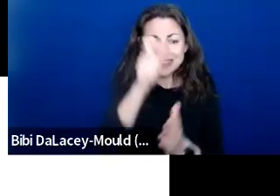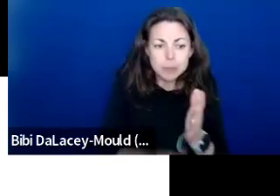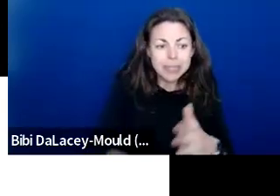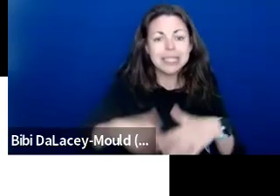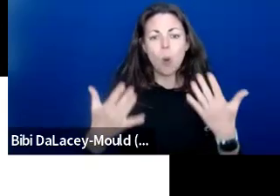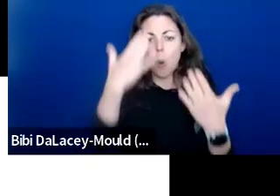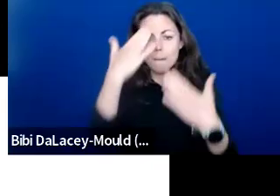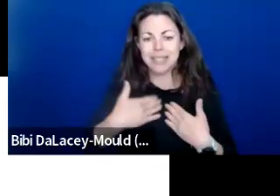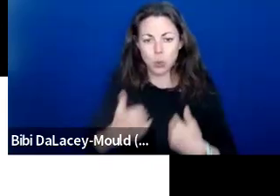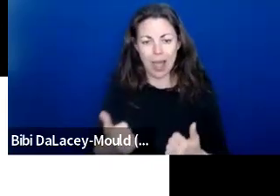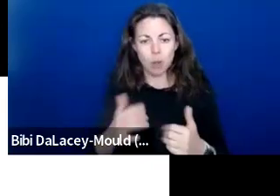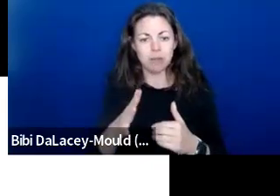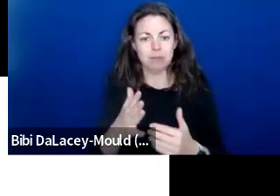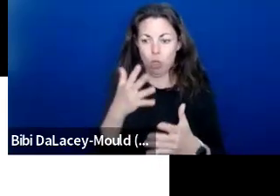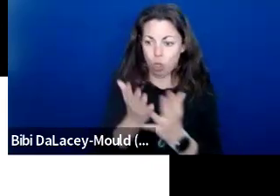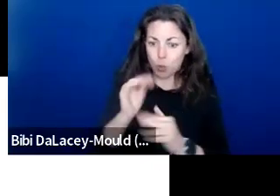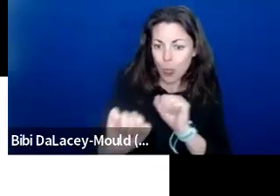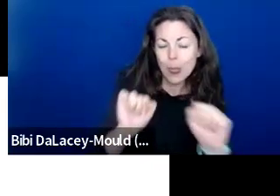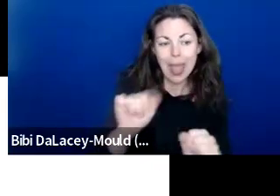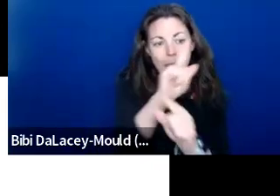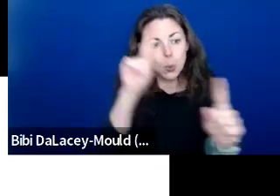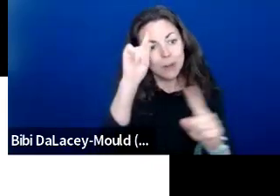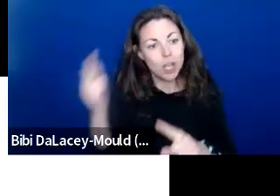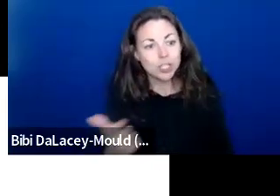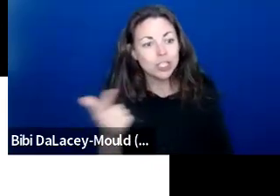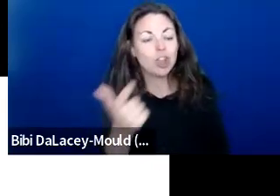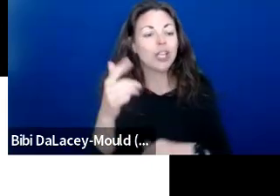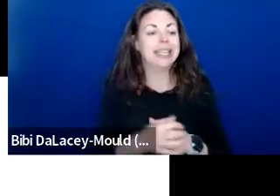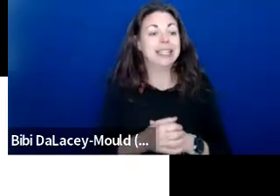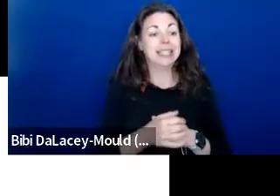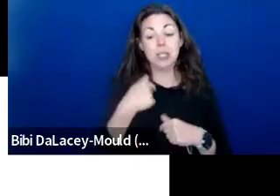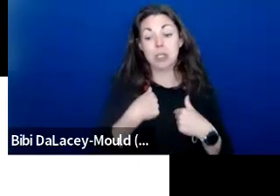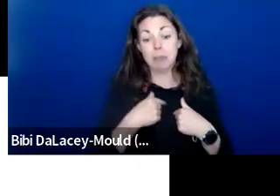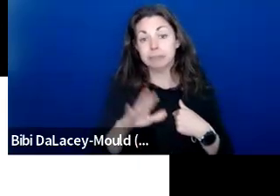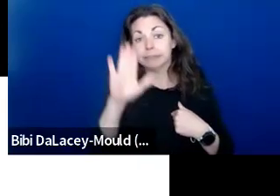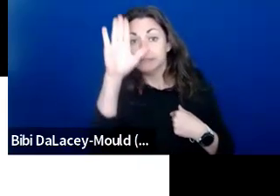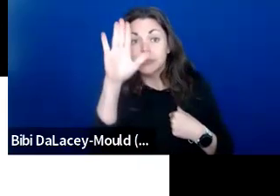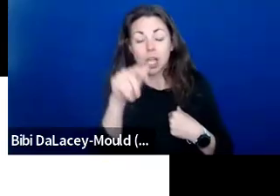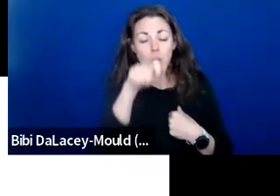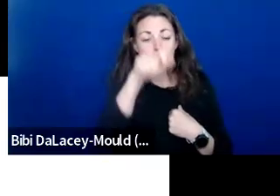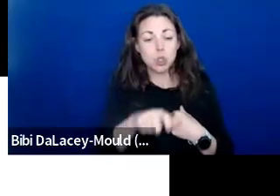which is why I got, I ran for and I got elected as a student officer at Imperial College Union.